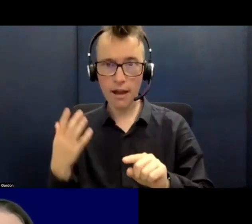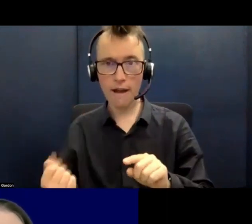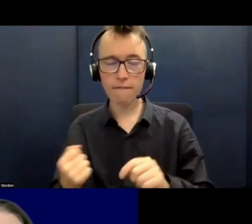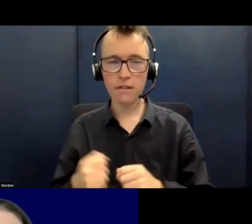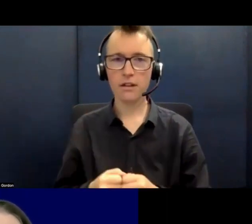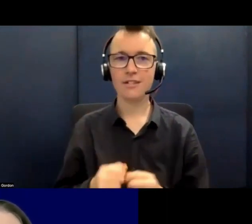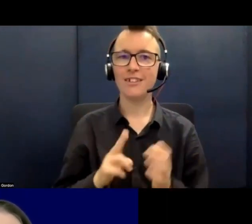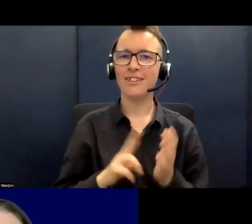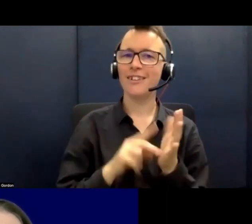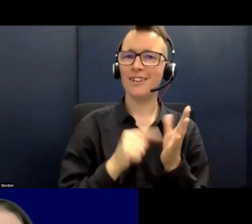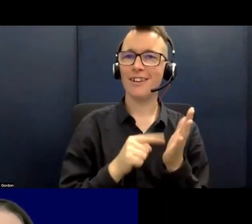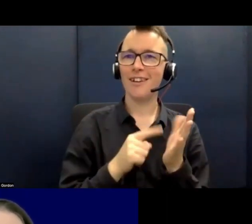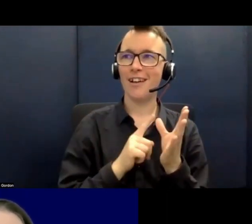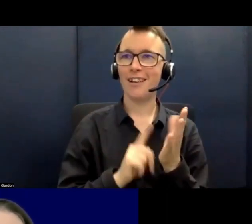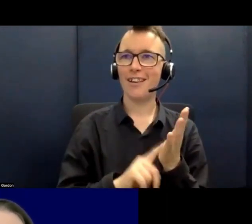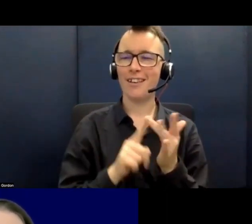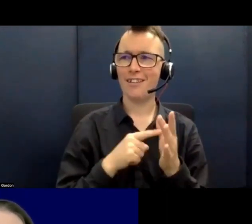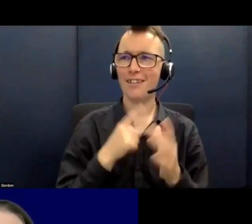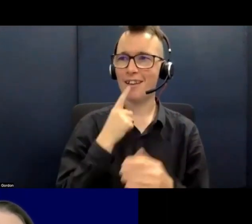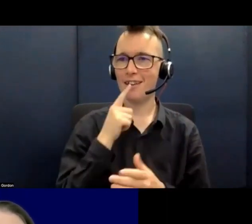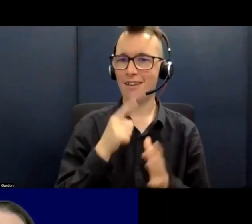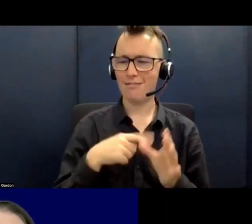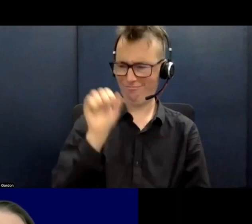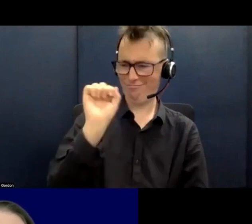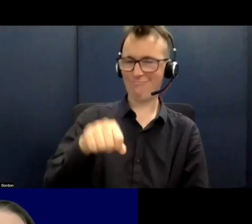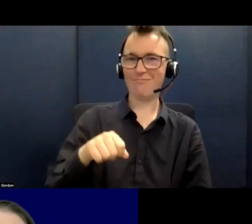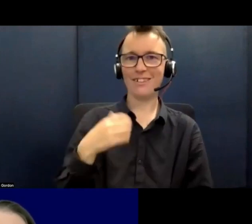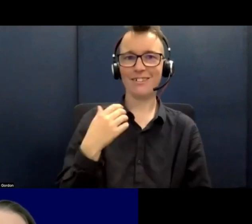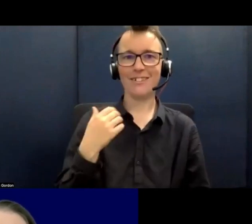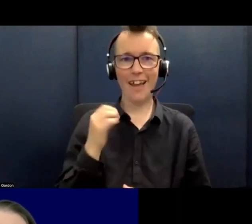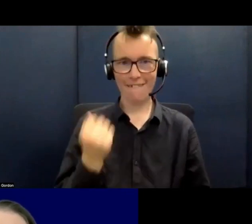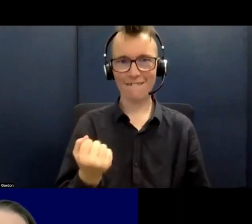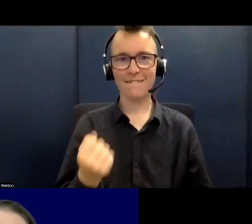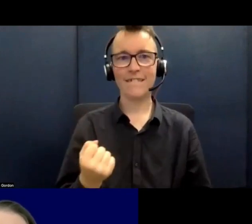Yes so orthoptists - there's a lot of orthoptist work in non-for-profit